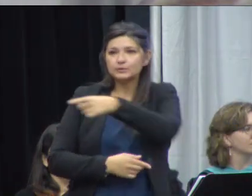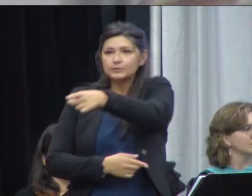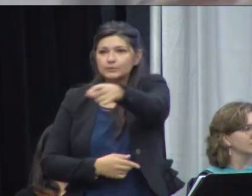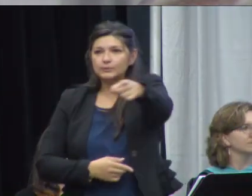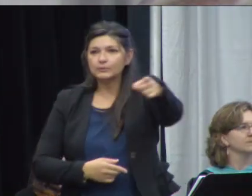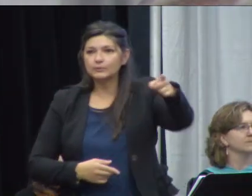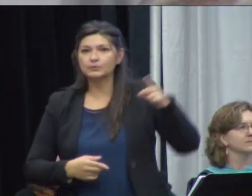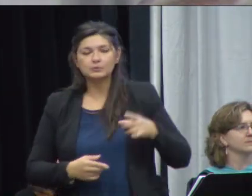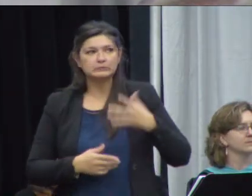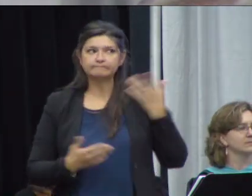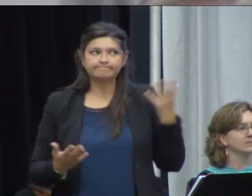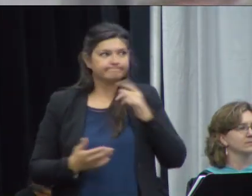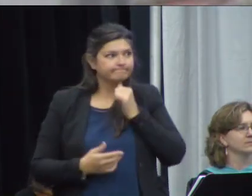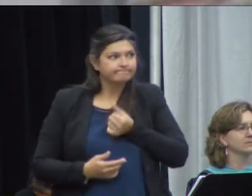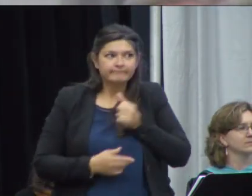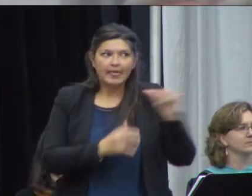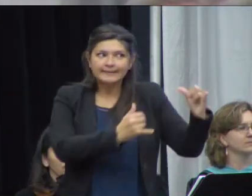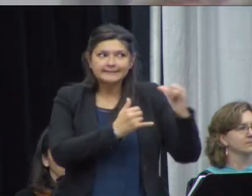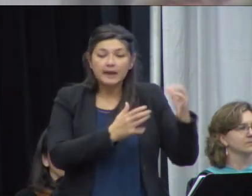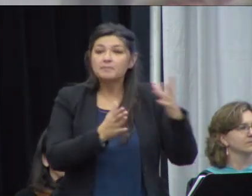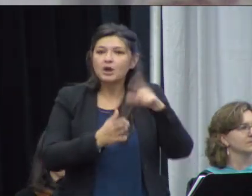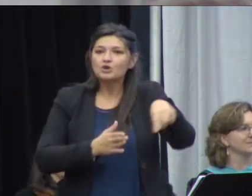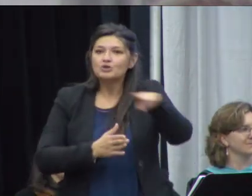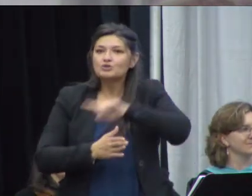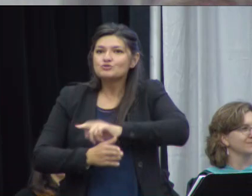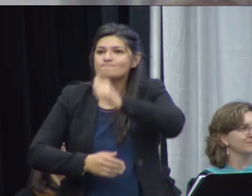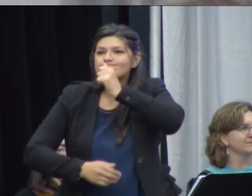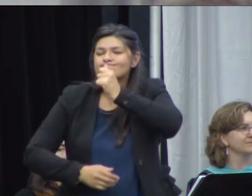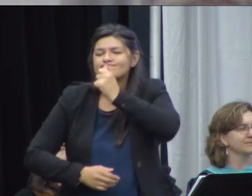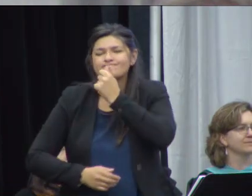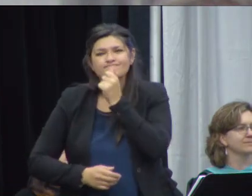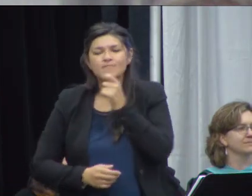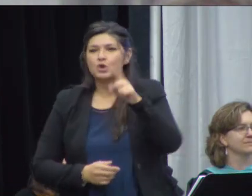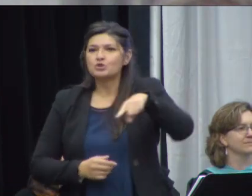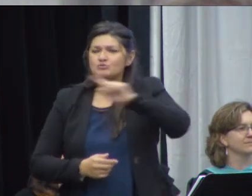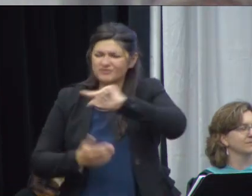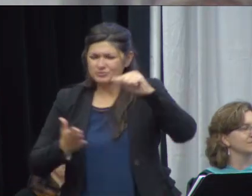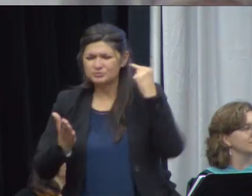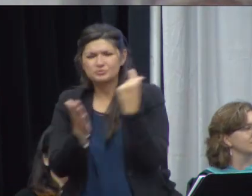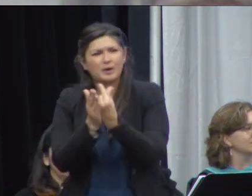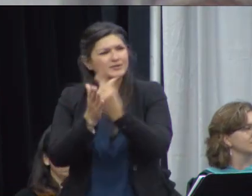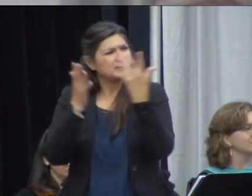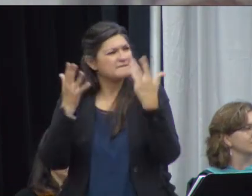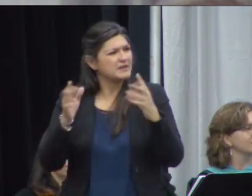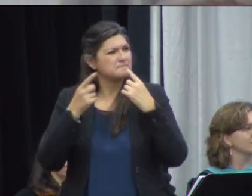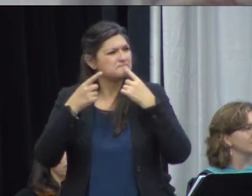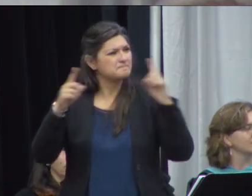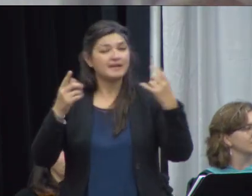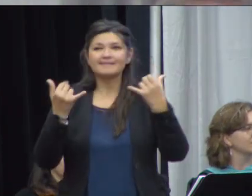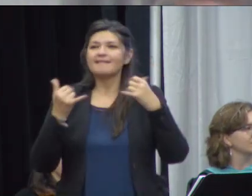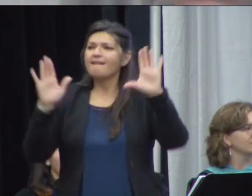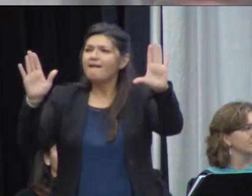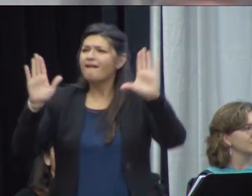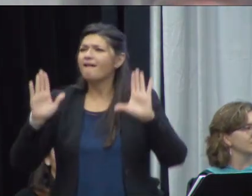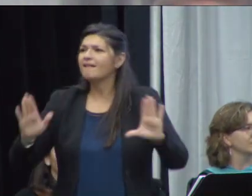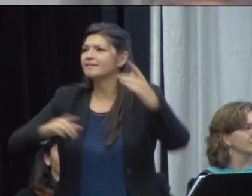You are graduating. Today is a great day. It's a day to celebrate with your families and friends.